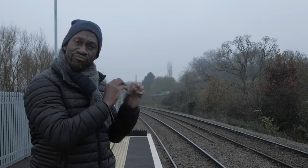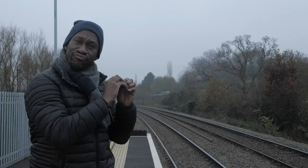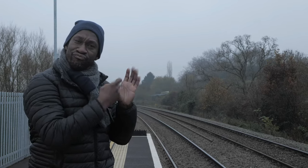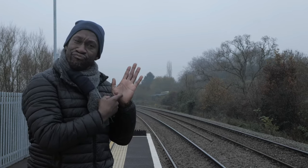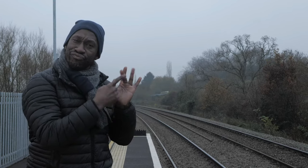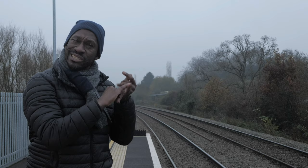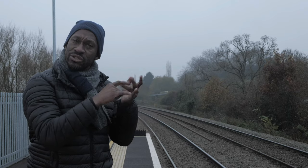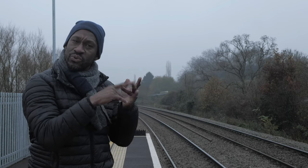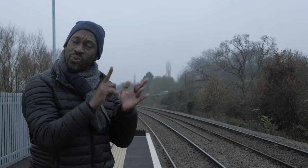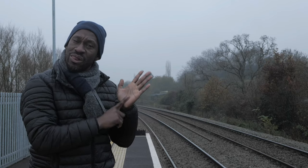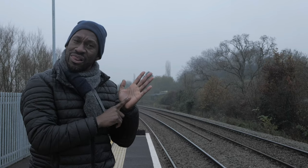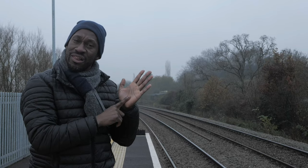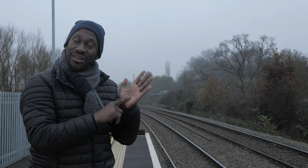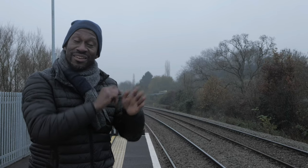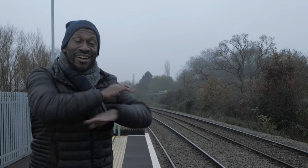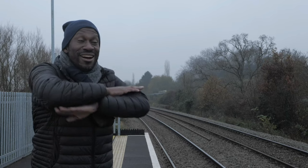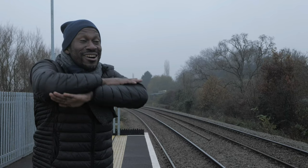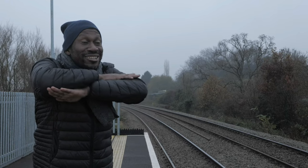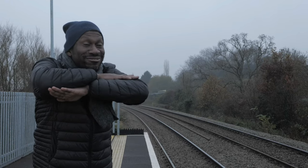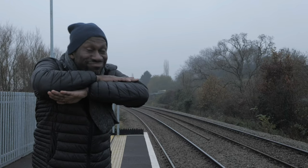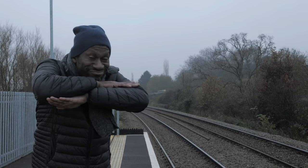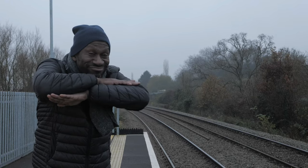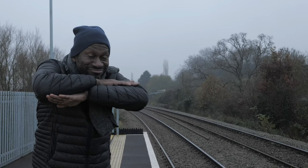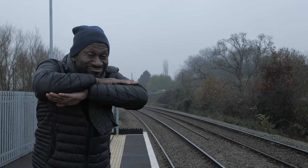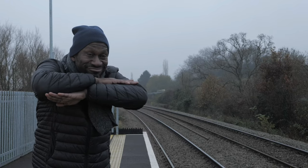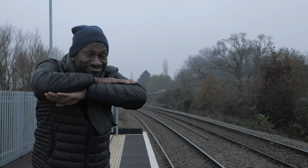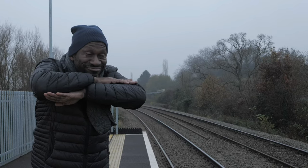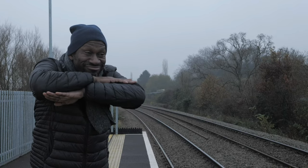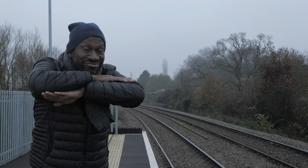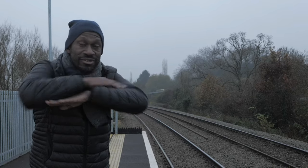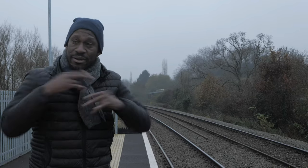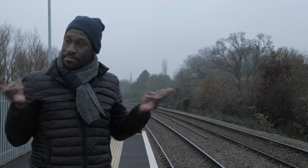Here to the Halt from Salisbury and from Bristol